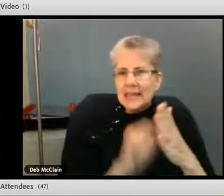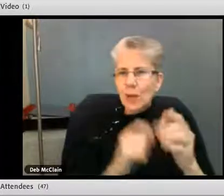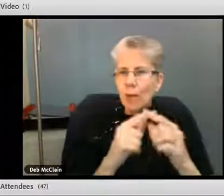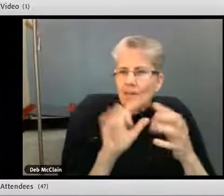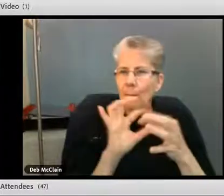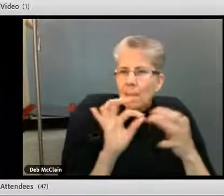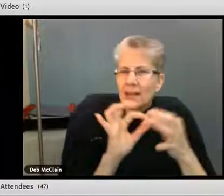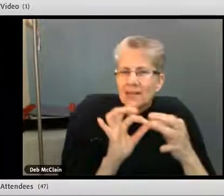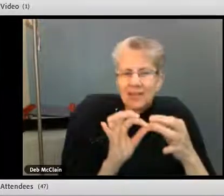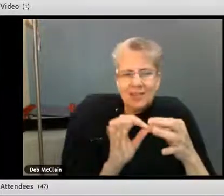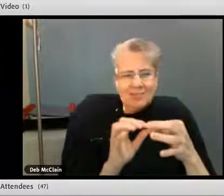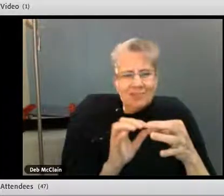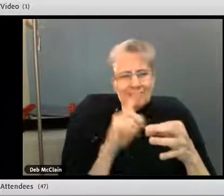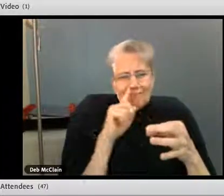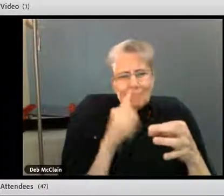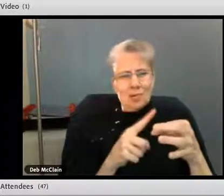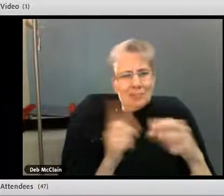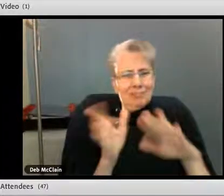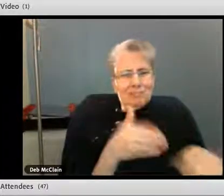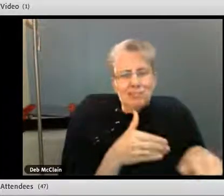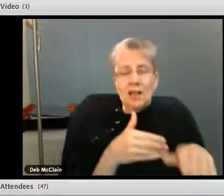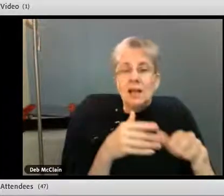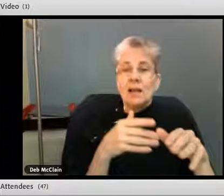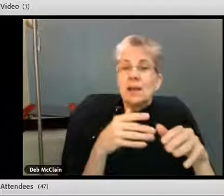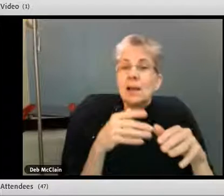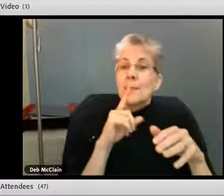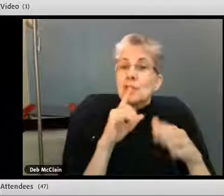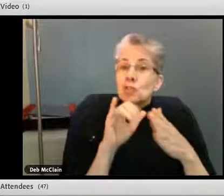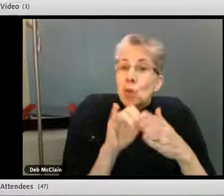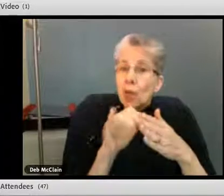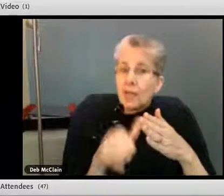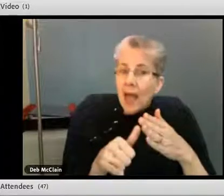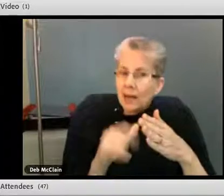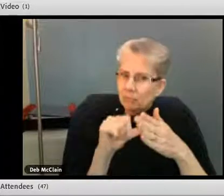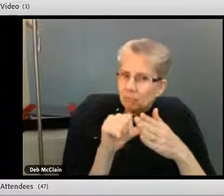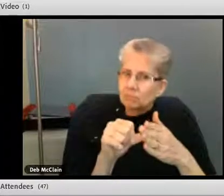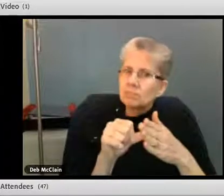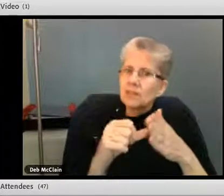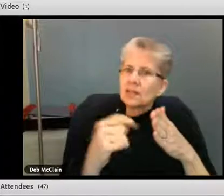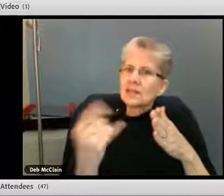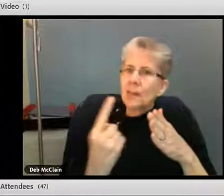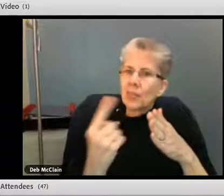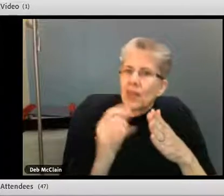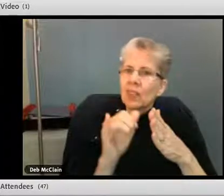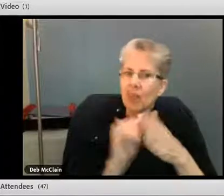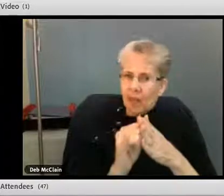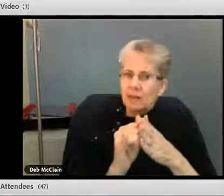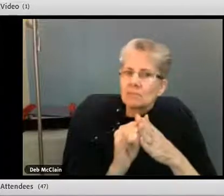You want to make sure that it is something that really will bring the impact.